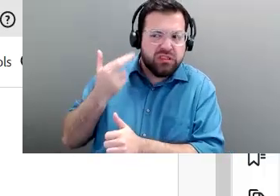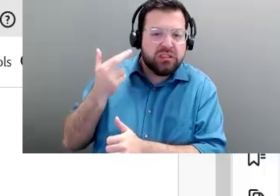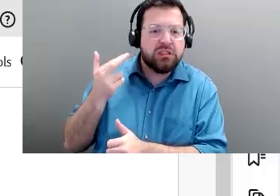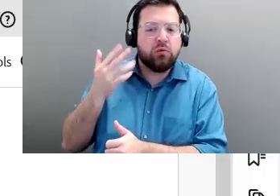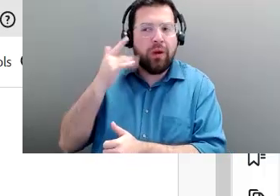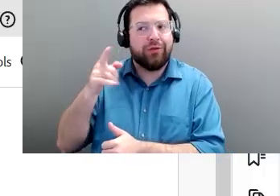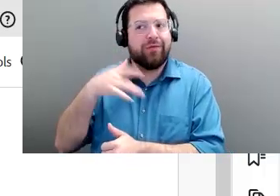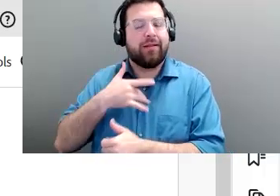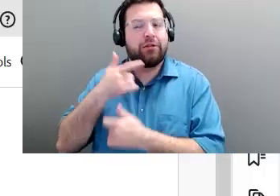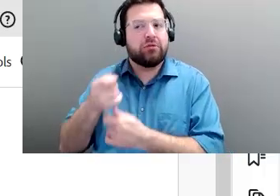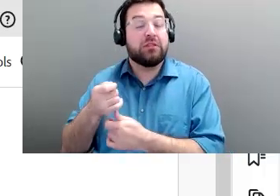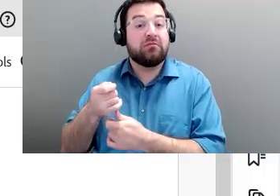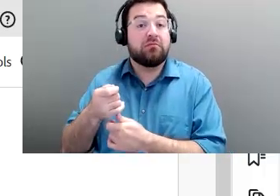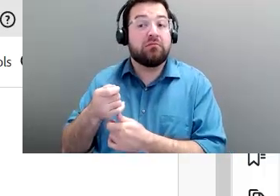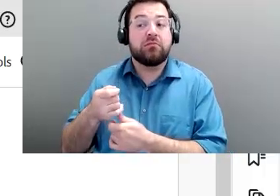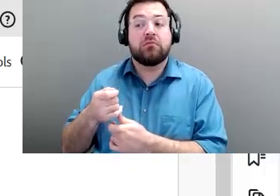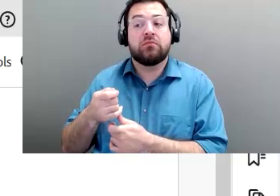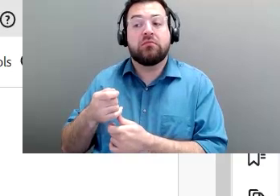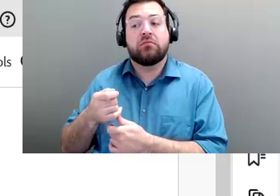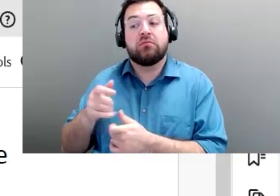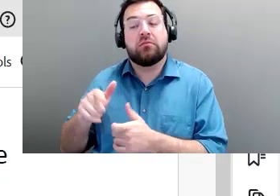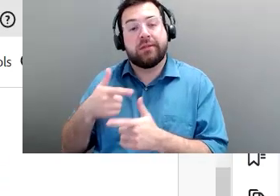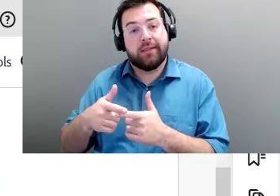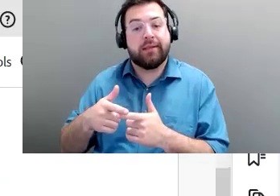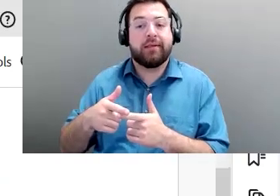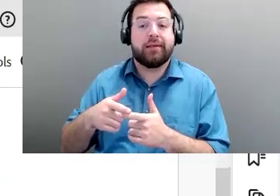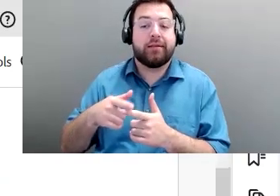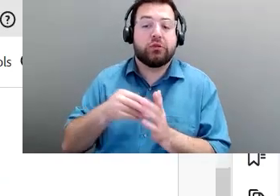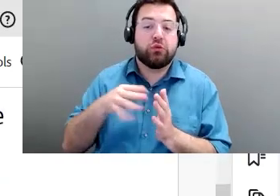And then for the replies, then, you know, they respond to each other